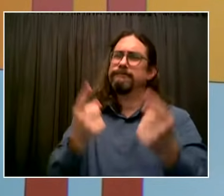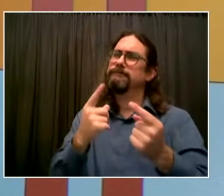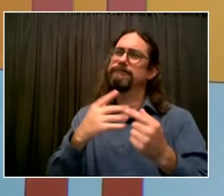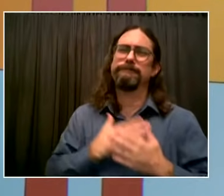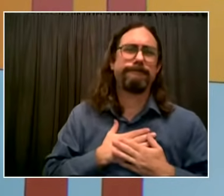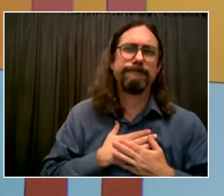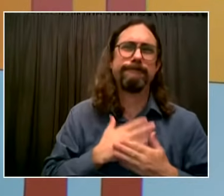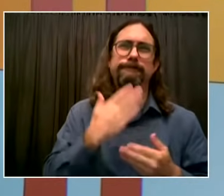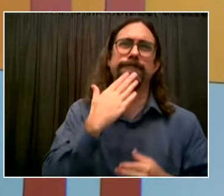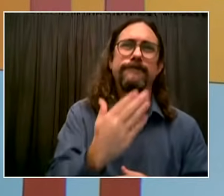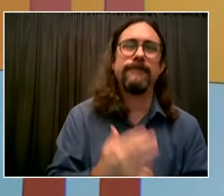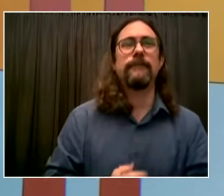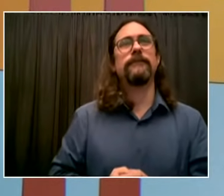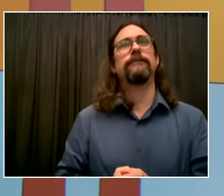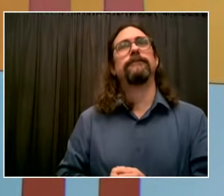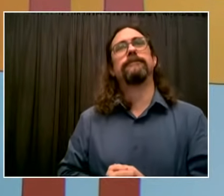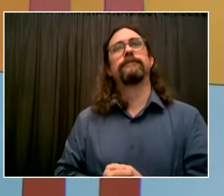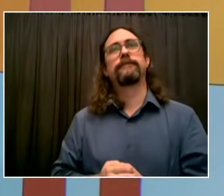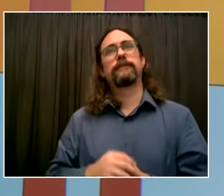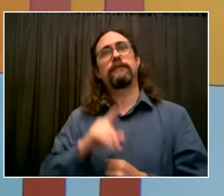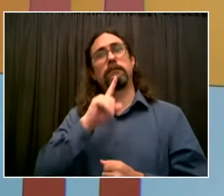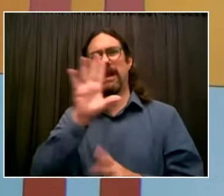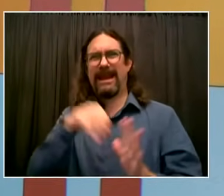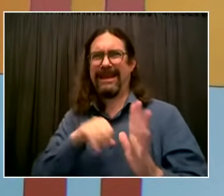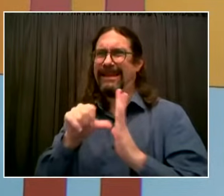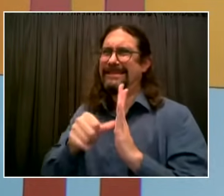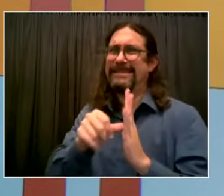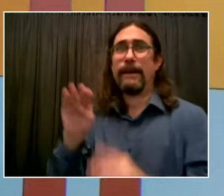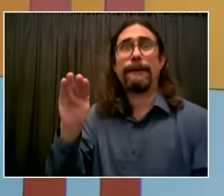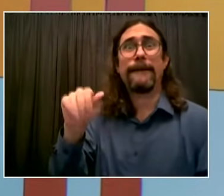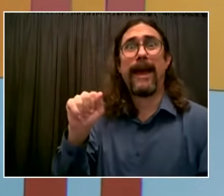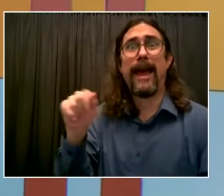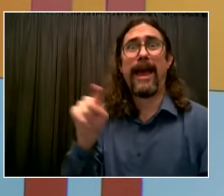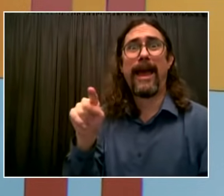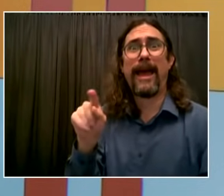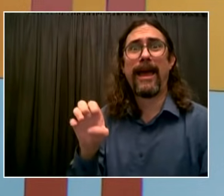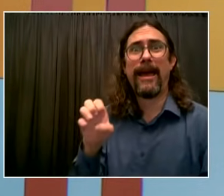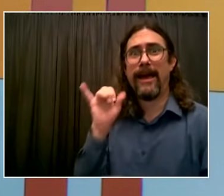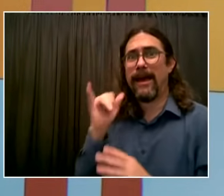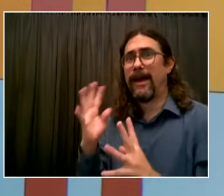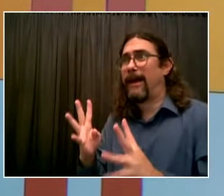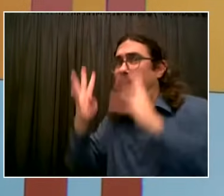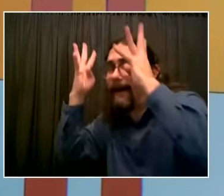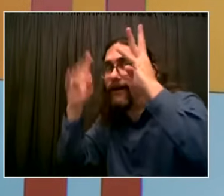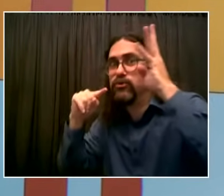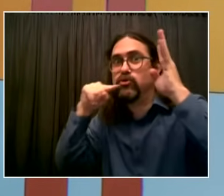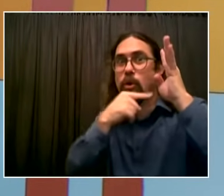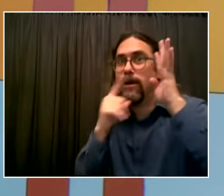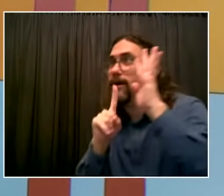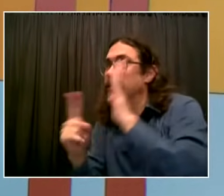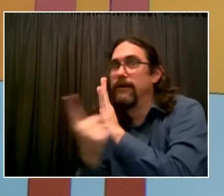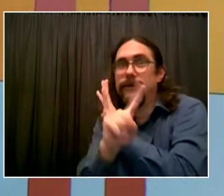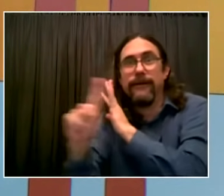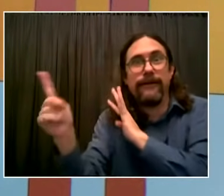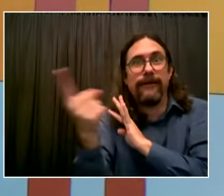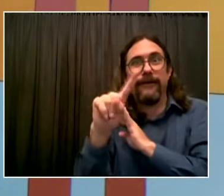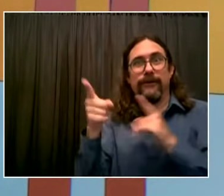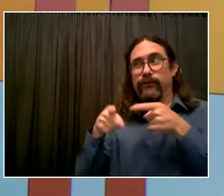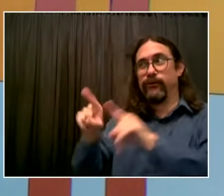EXCITING. I WANT EVERYONE TO REMEMBER THE AMAZING MAIZE